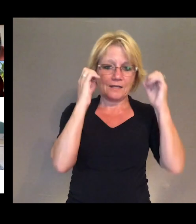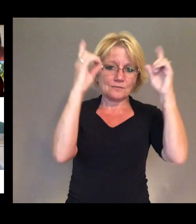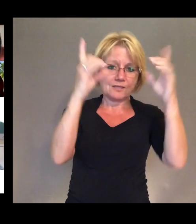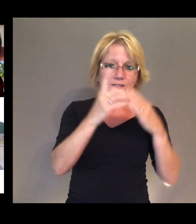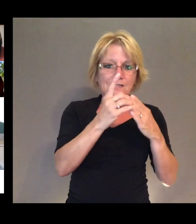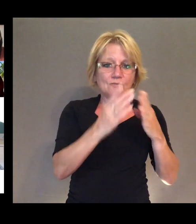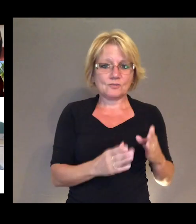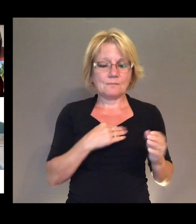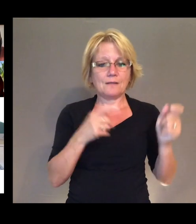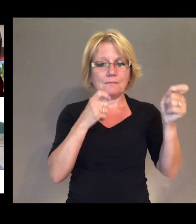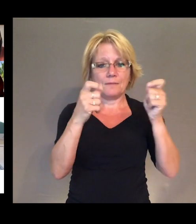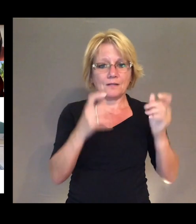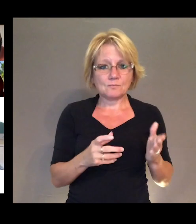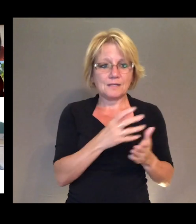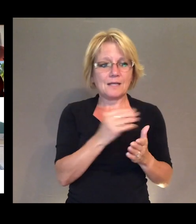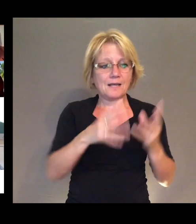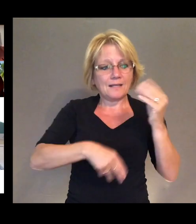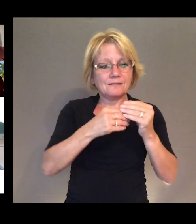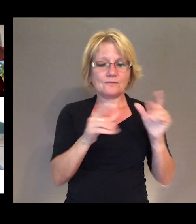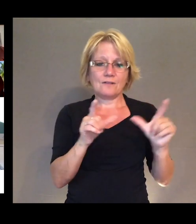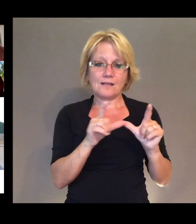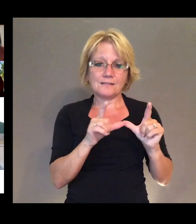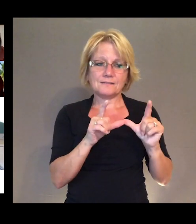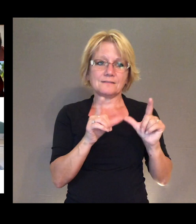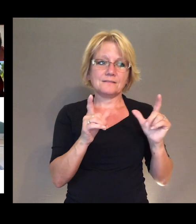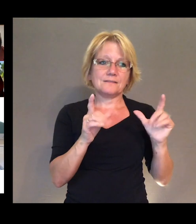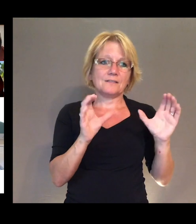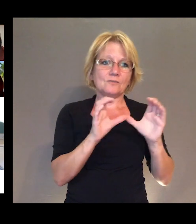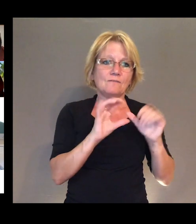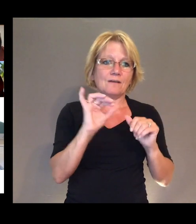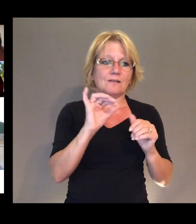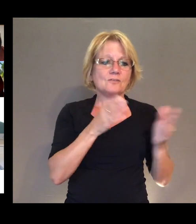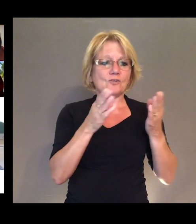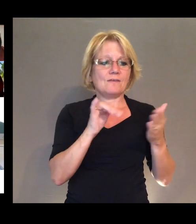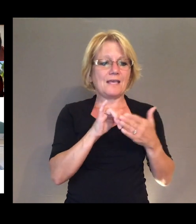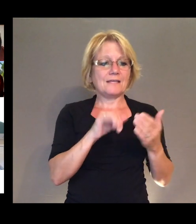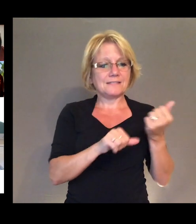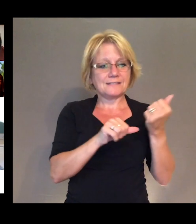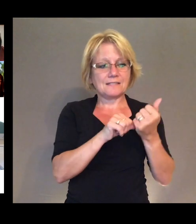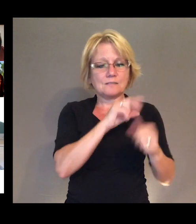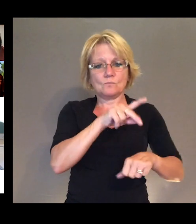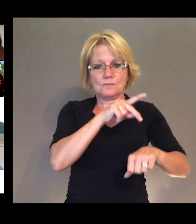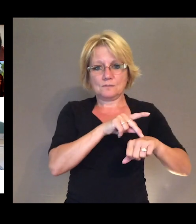earning an additional license certifying her as an assistant principal and principal